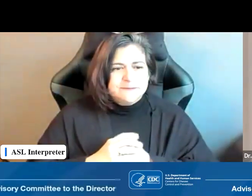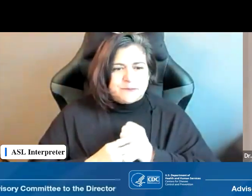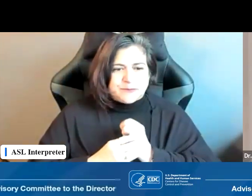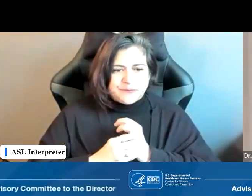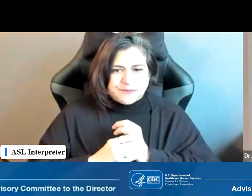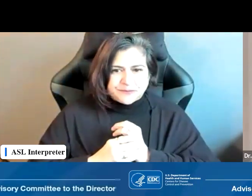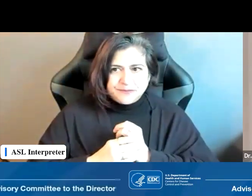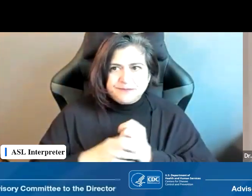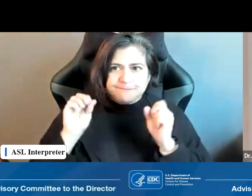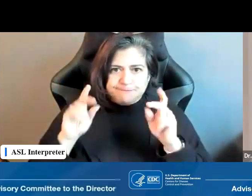Okay. We're going to move forward.